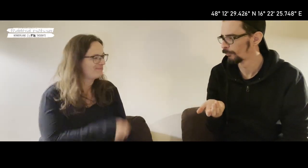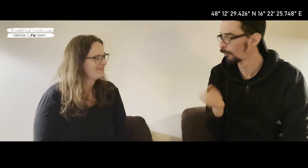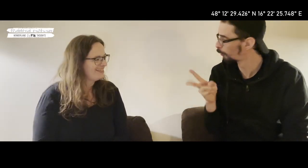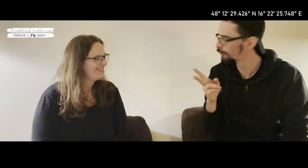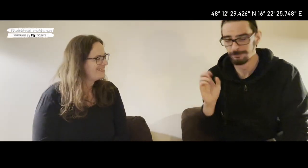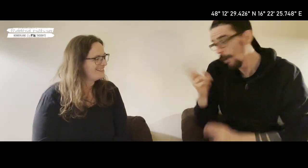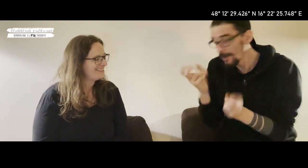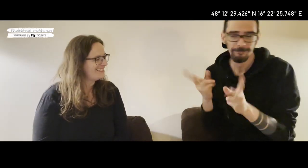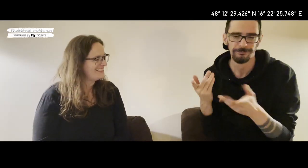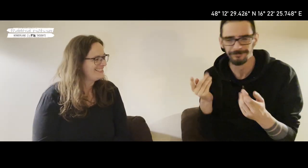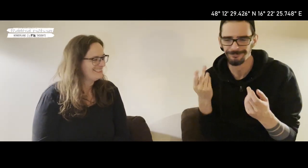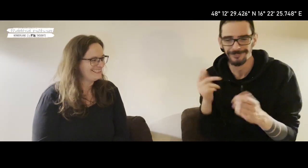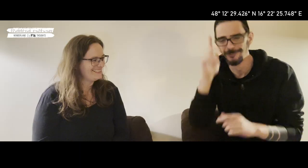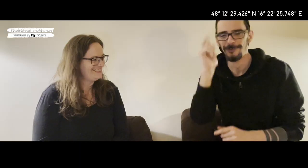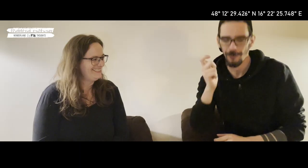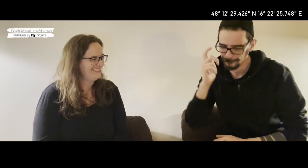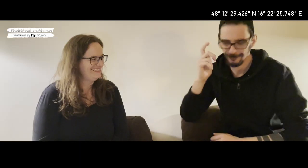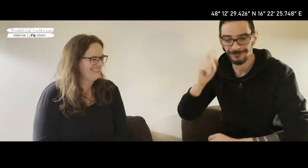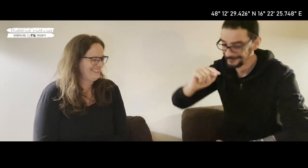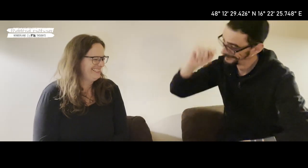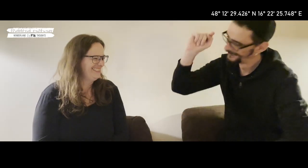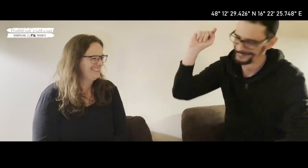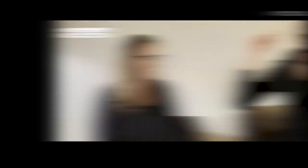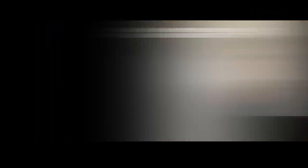That was easier than expected. Then let’s get started right away.